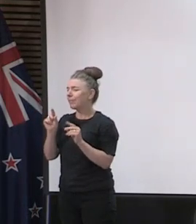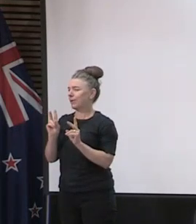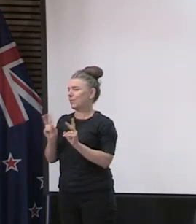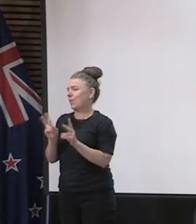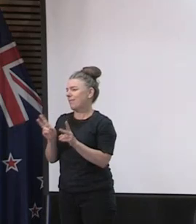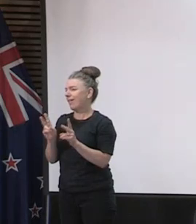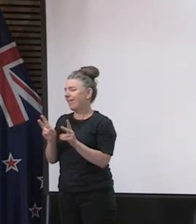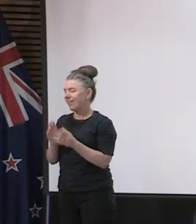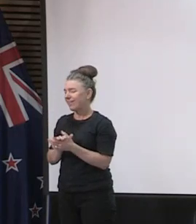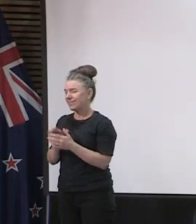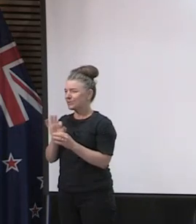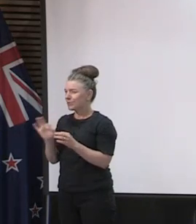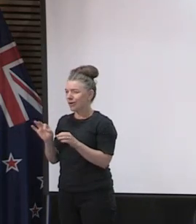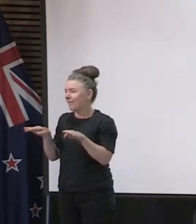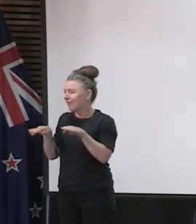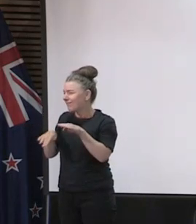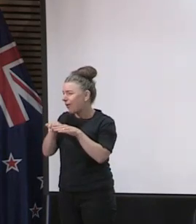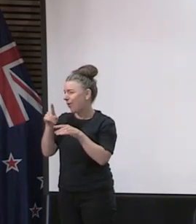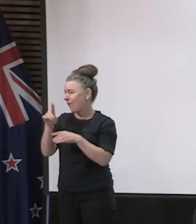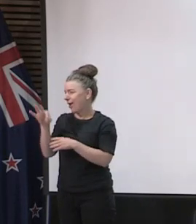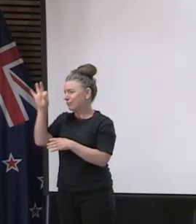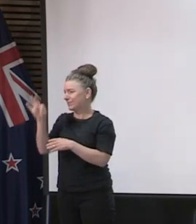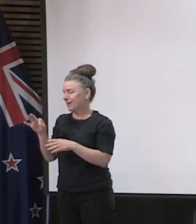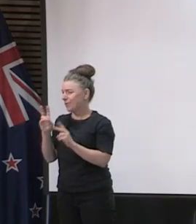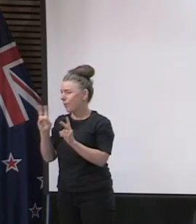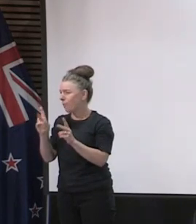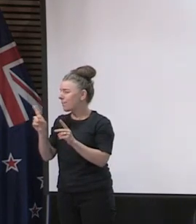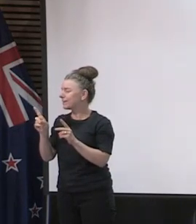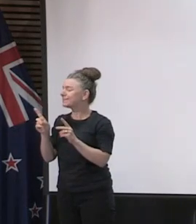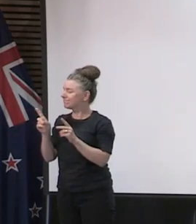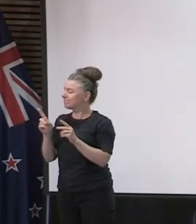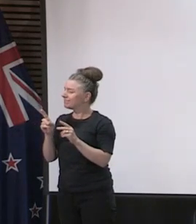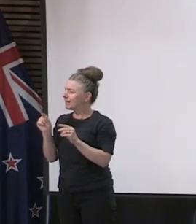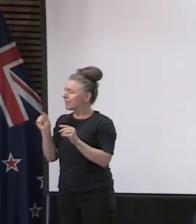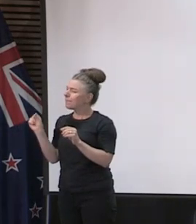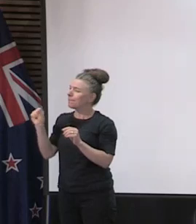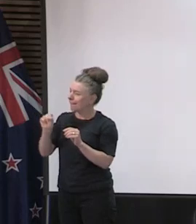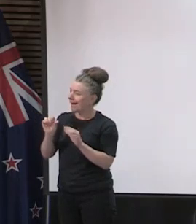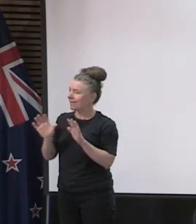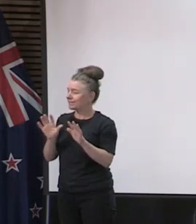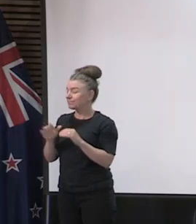looking forward to re-establishing some of the routines and rhythms of our